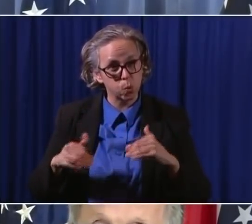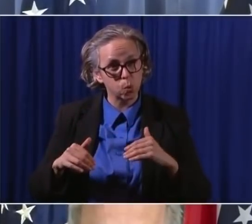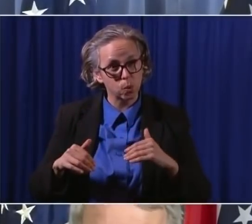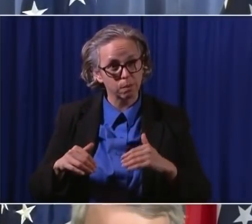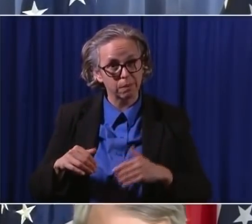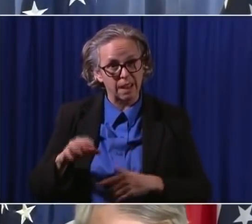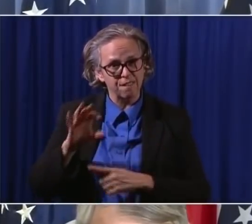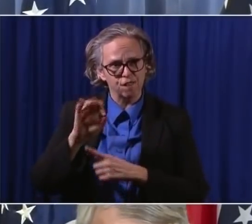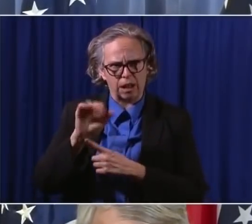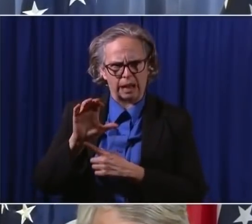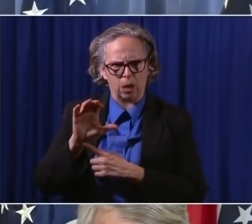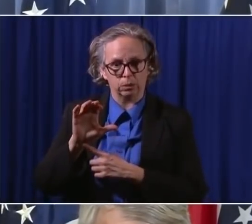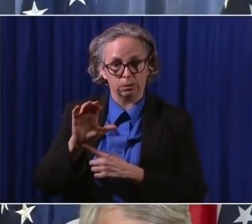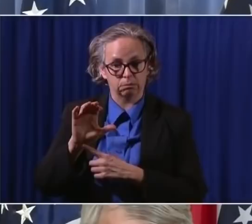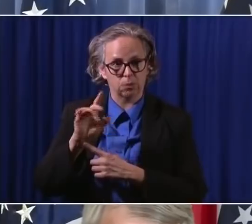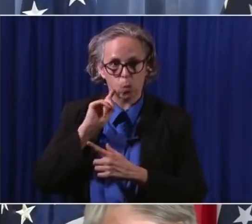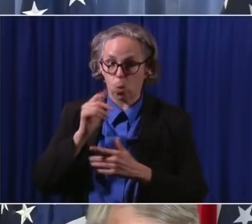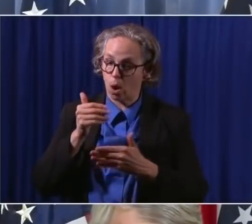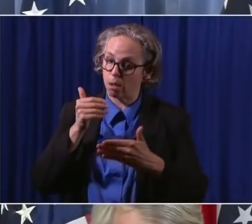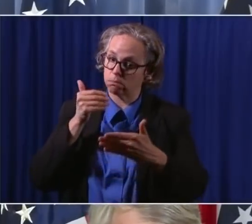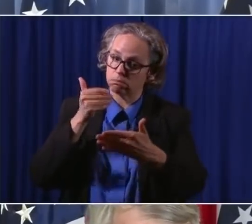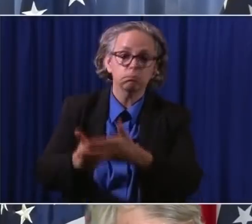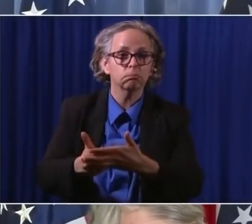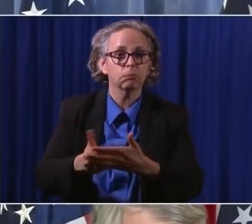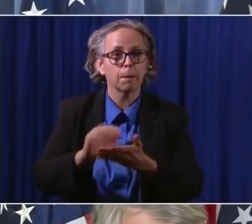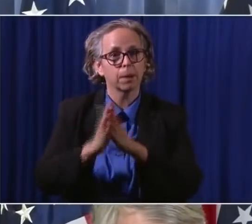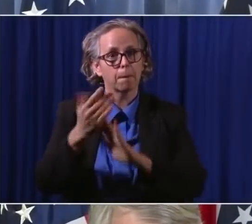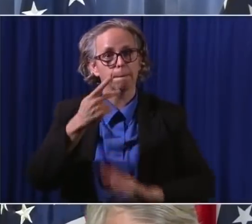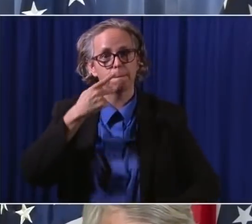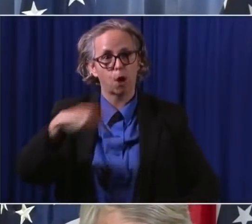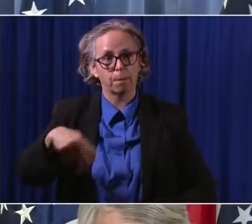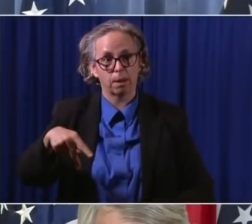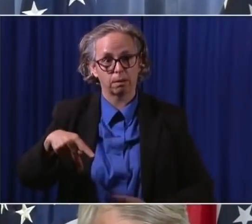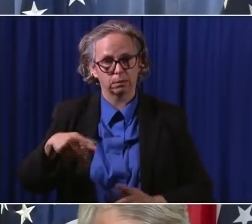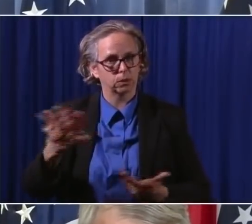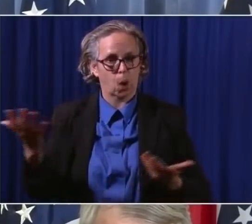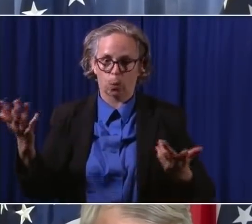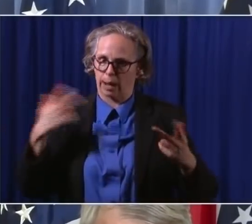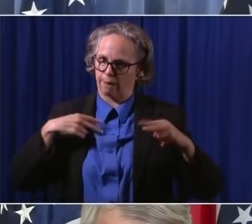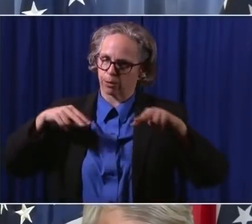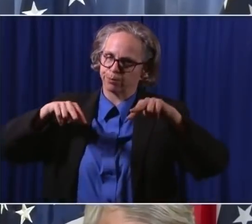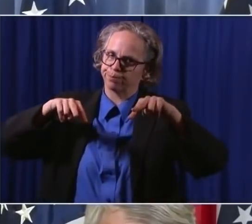CUYAHOGA COUNTY. FRANKLIN COUNTY, AS I SAID, IS ON OUR WATCH LIST AND CLOSE TO